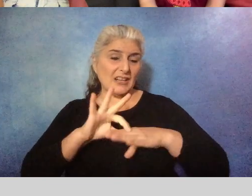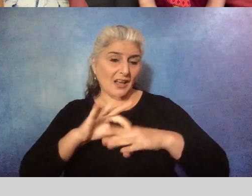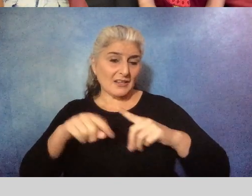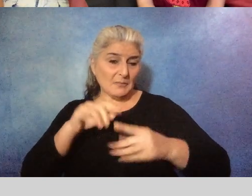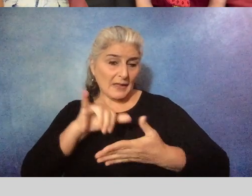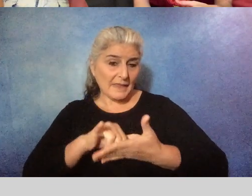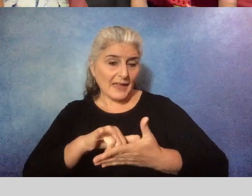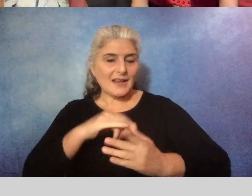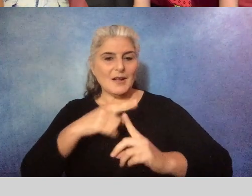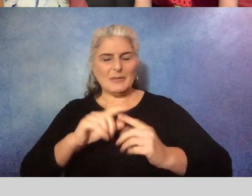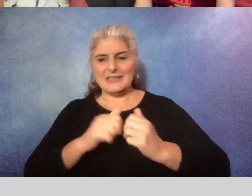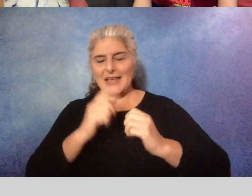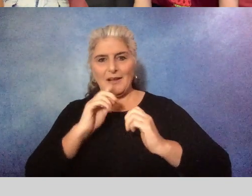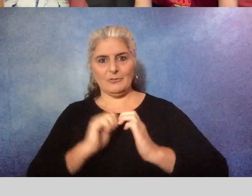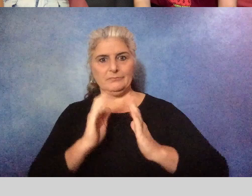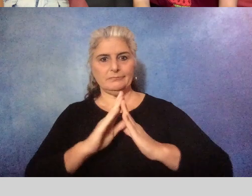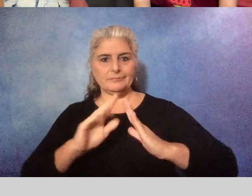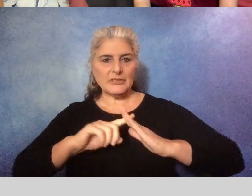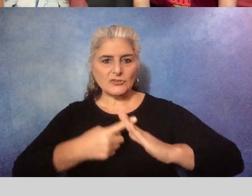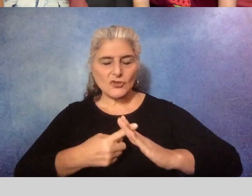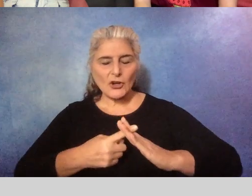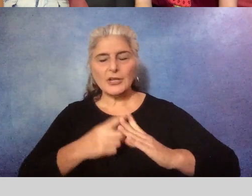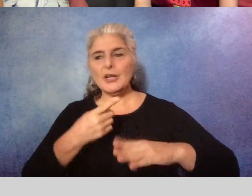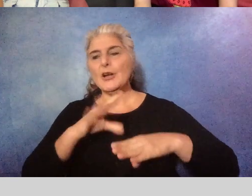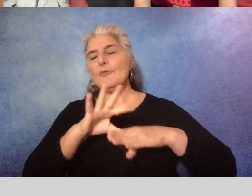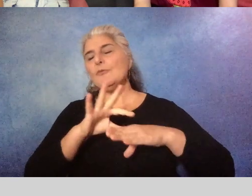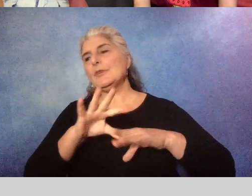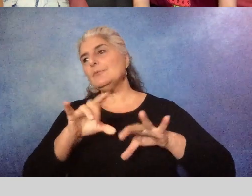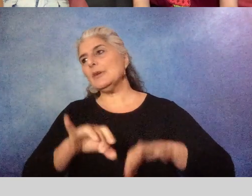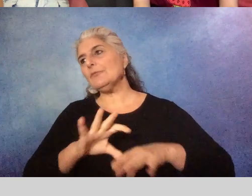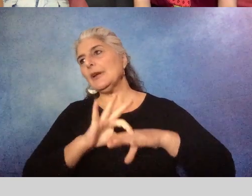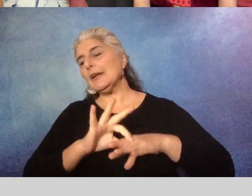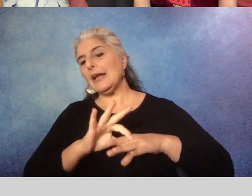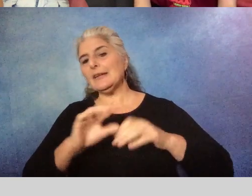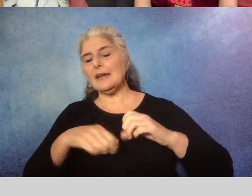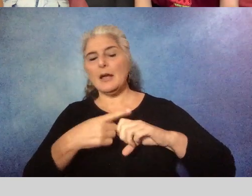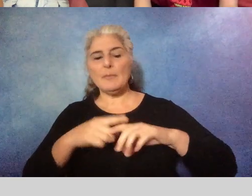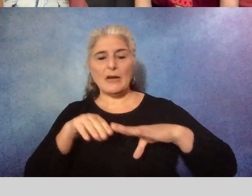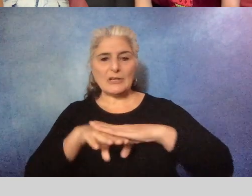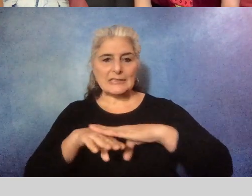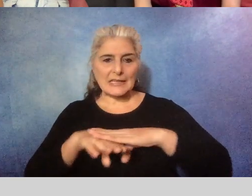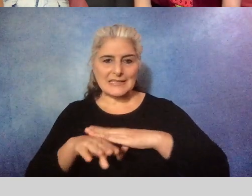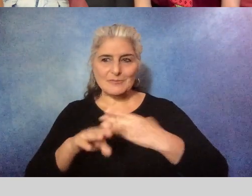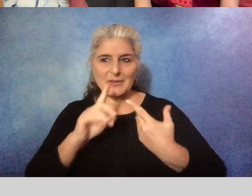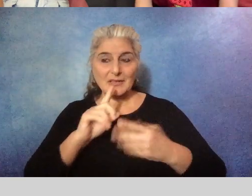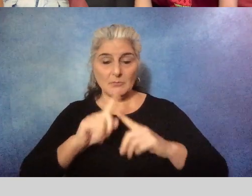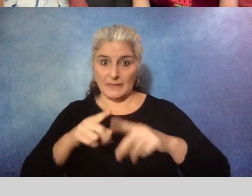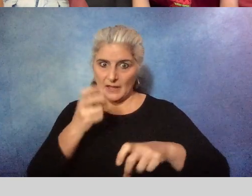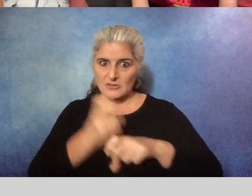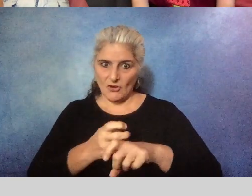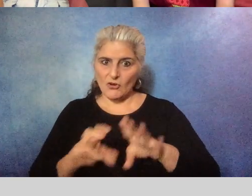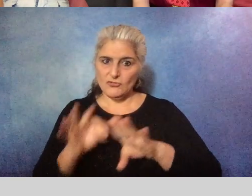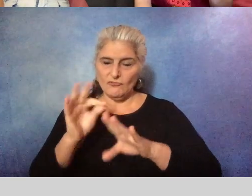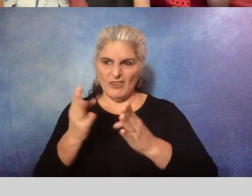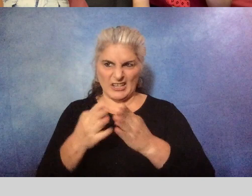about how we started. Some content about accessibility that's really hard to find, so.